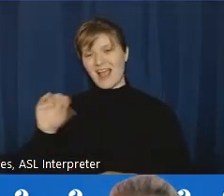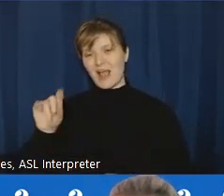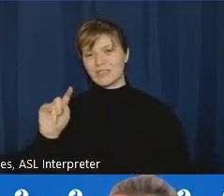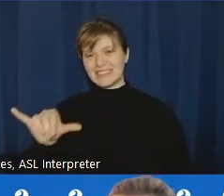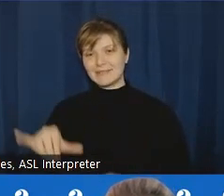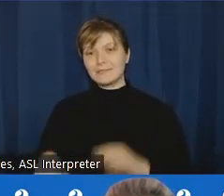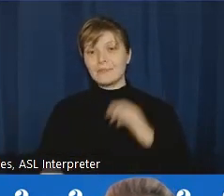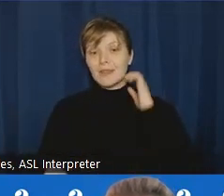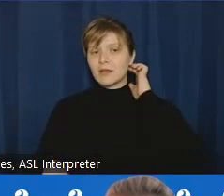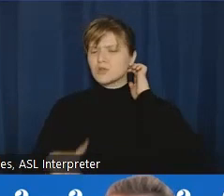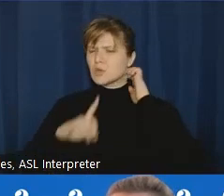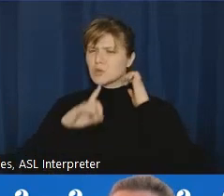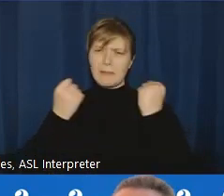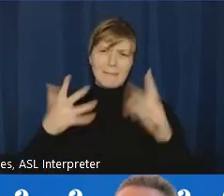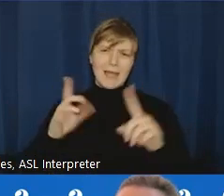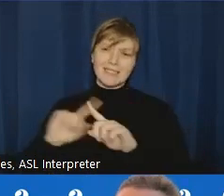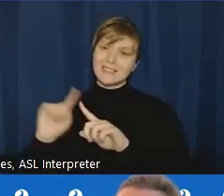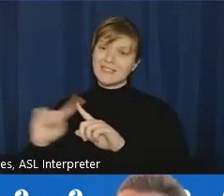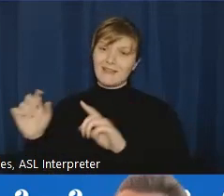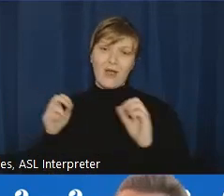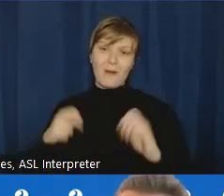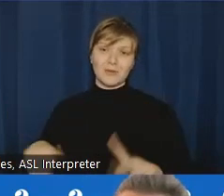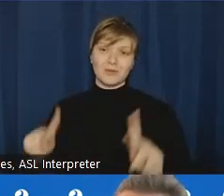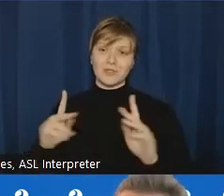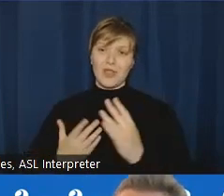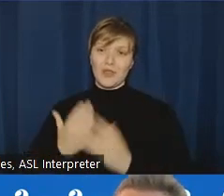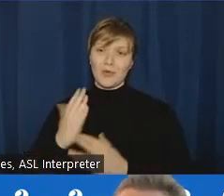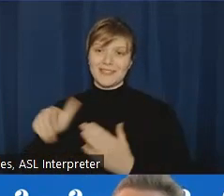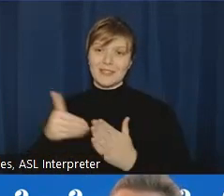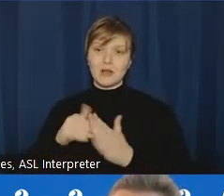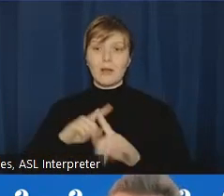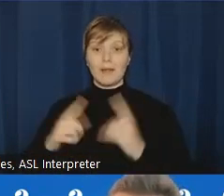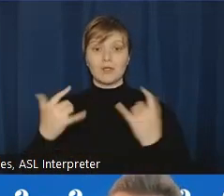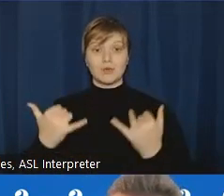opportunities through the center, but what I’m going to show you all today is this partnership